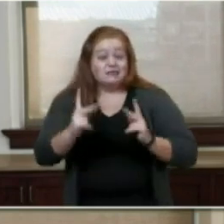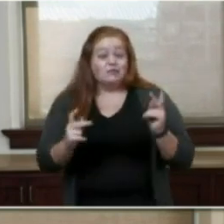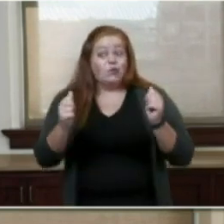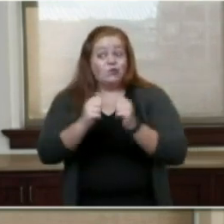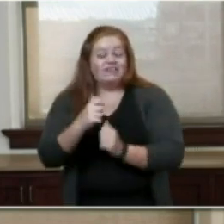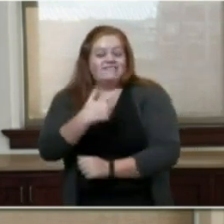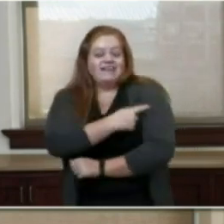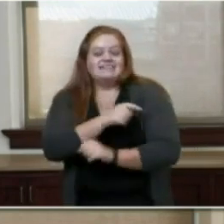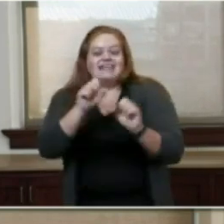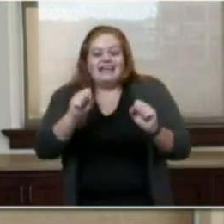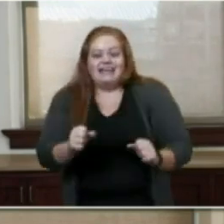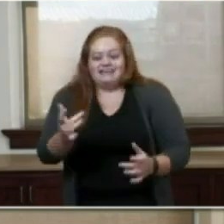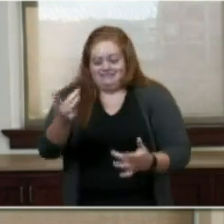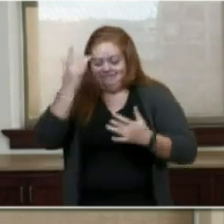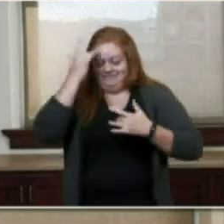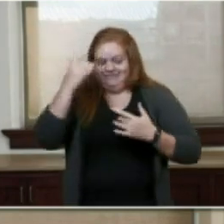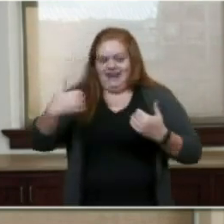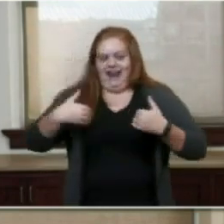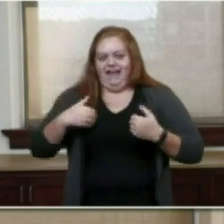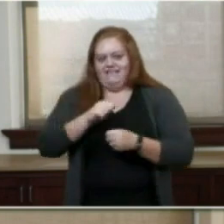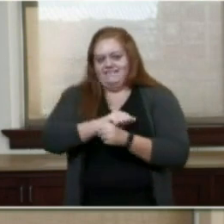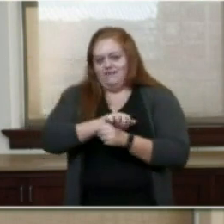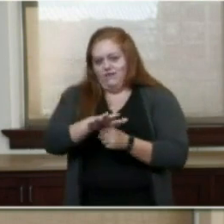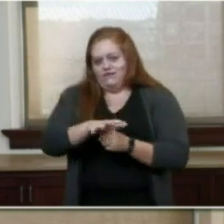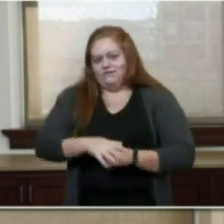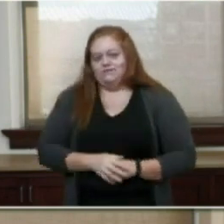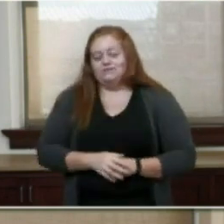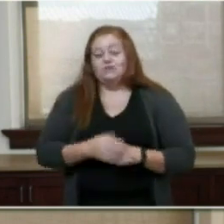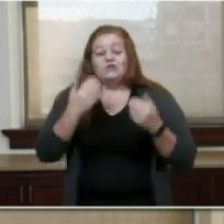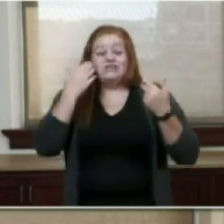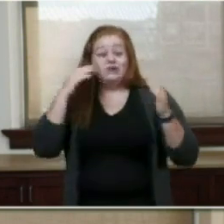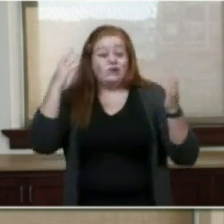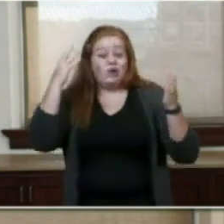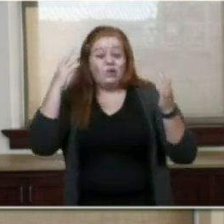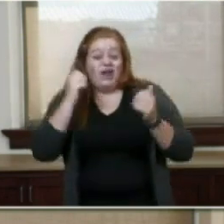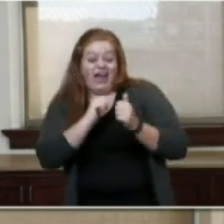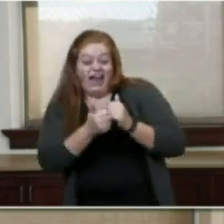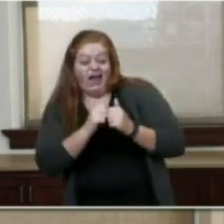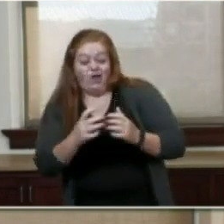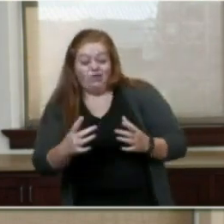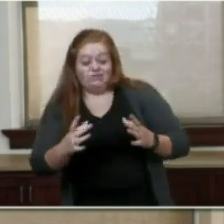because we don't yet. Um, no how having the virus will affect long term health.